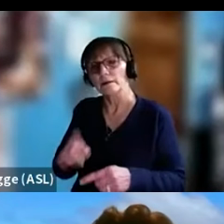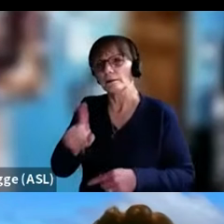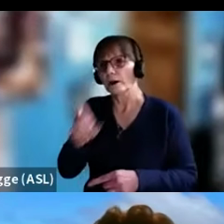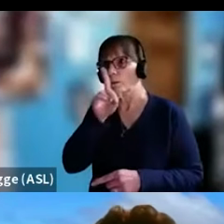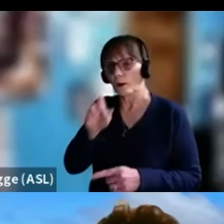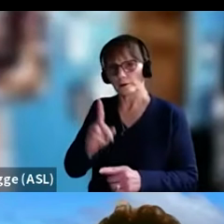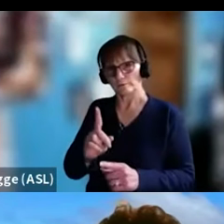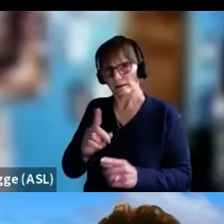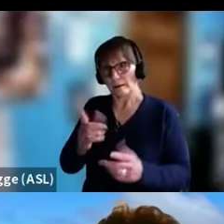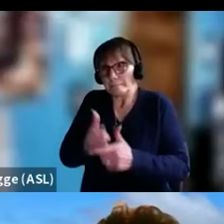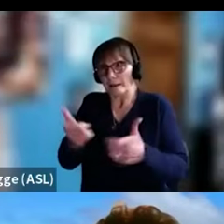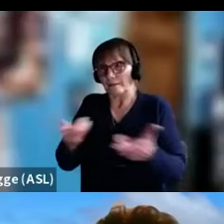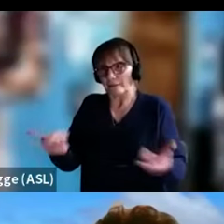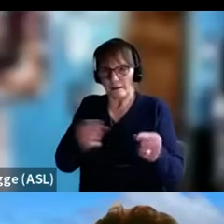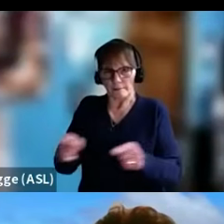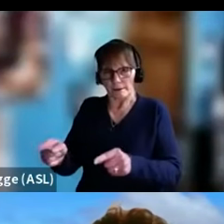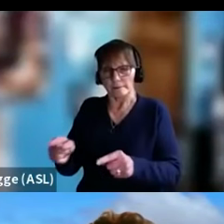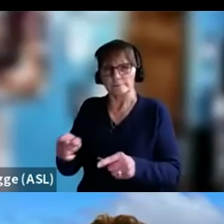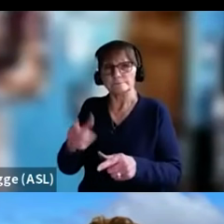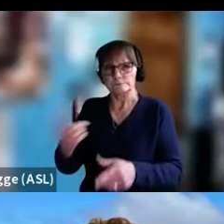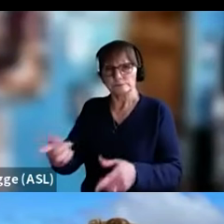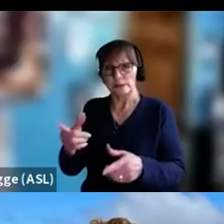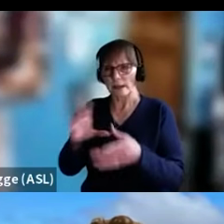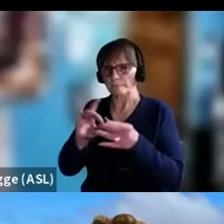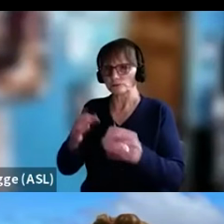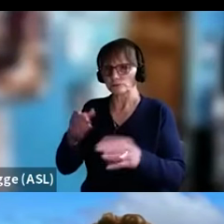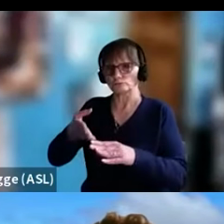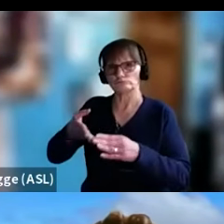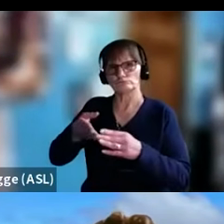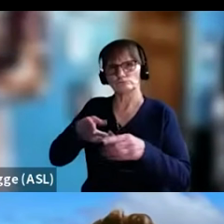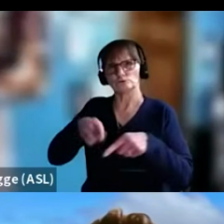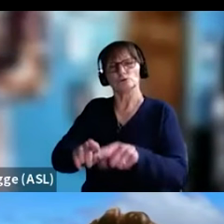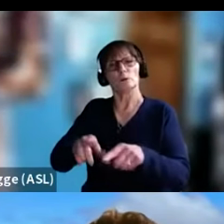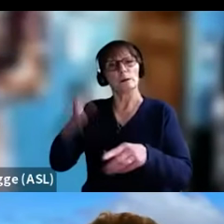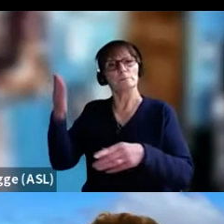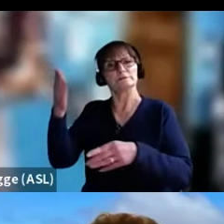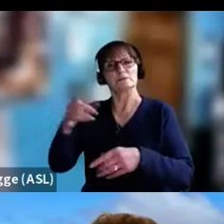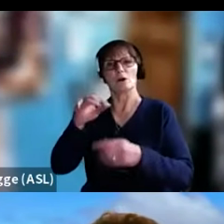and this was mentioned during the presentation, is that we're just really starting to partner.